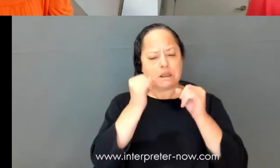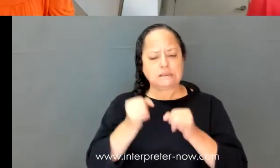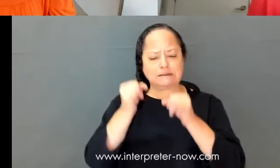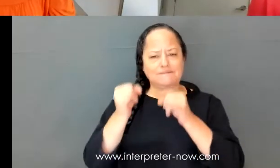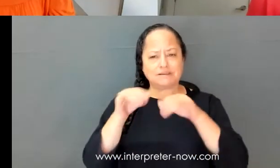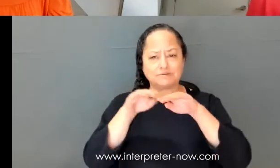Yeah.